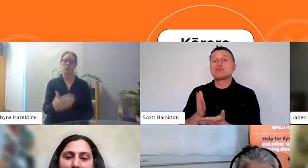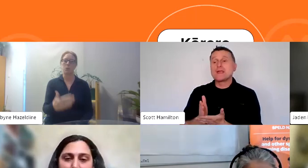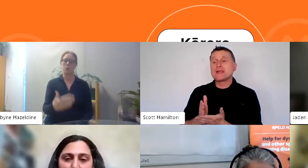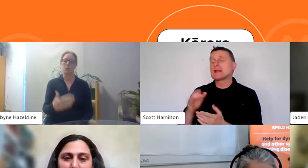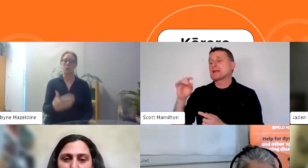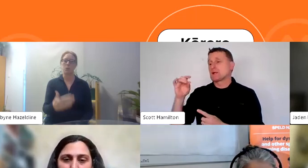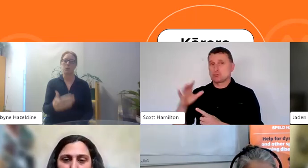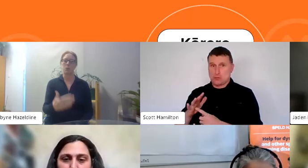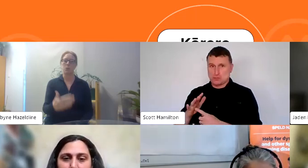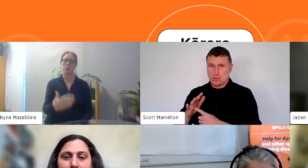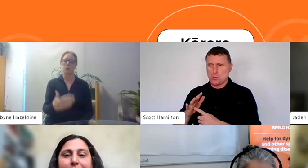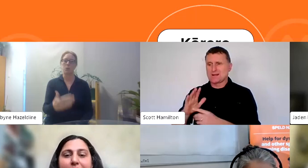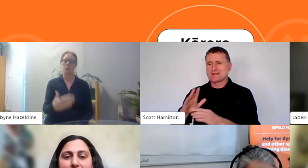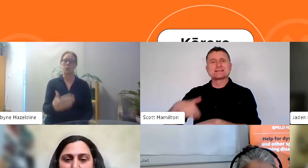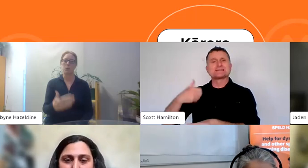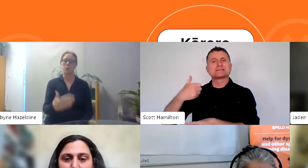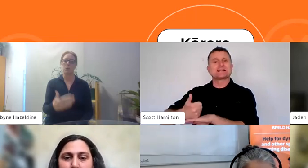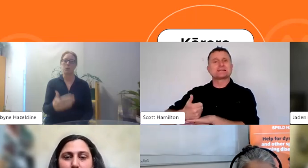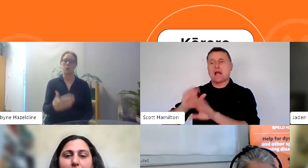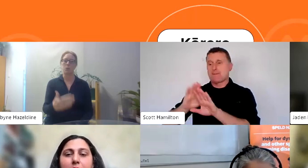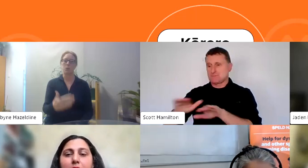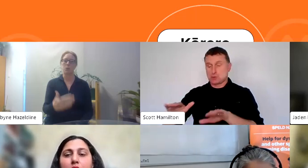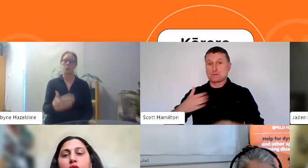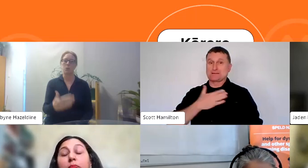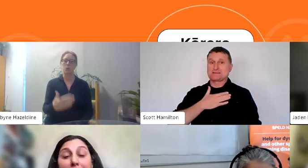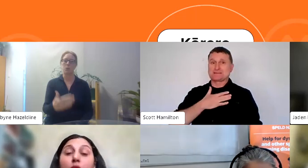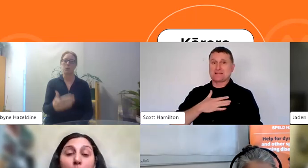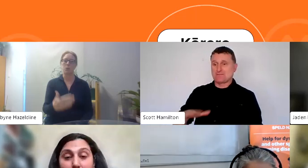attachments for our children; safe spaces for them to be who they